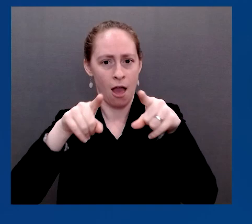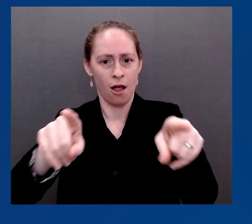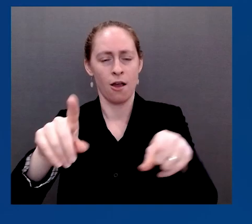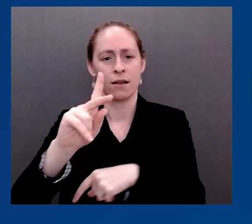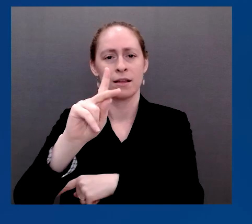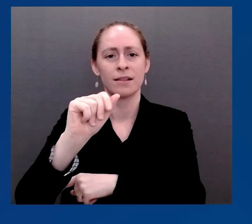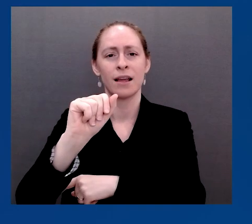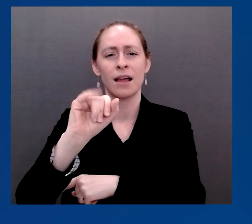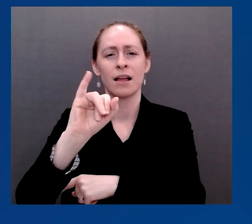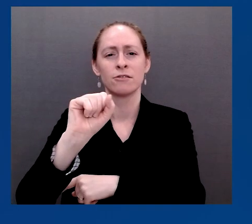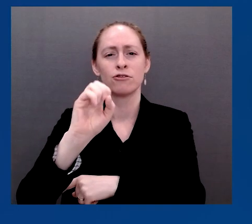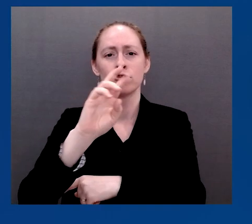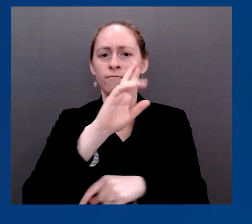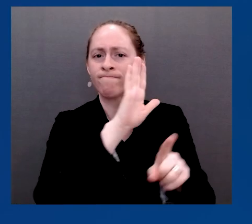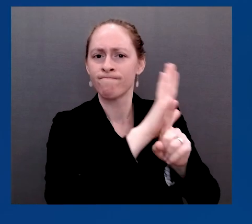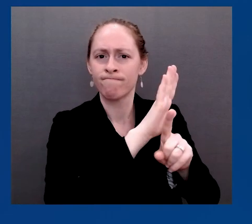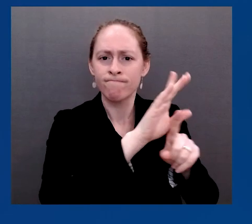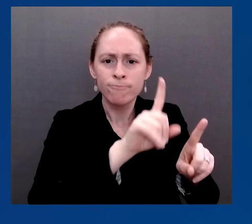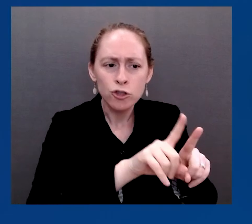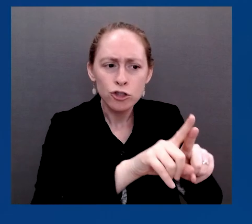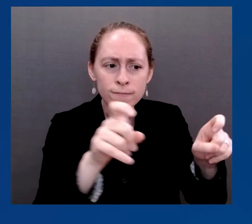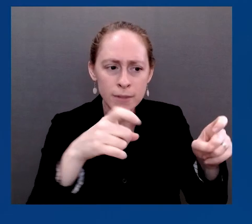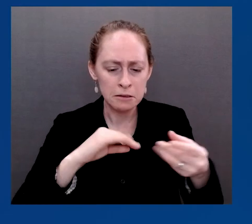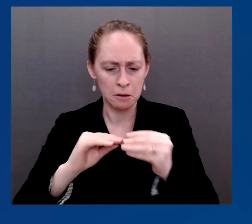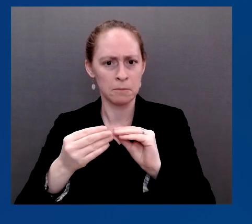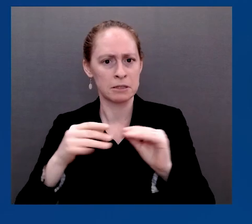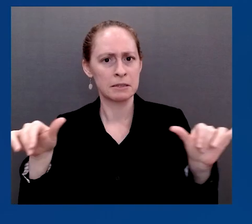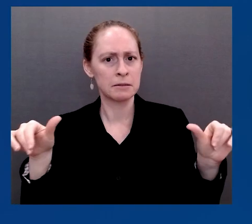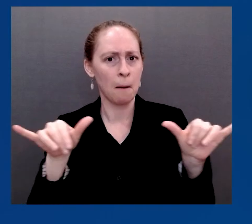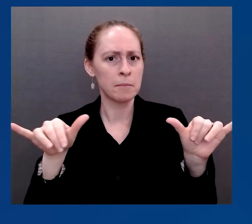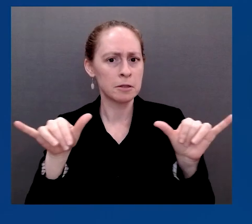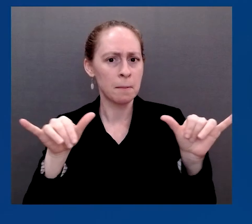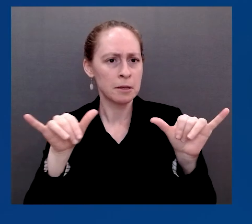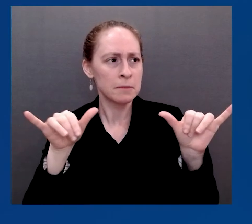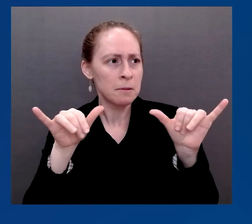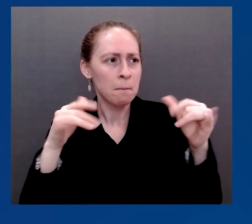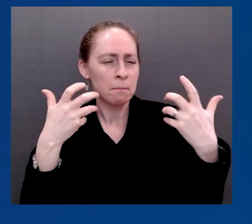So, we have a strong foundation to build on, with most eligible adults boosted.